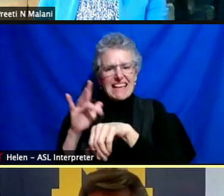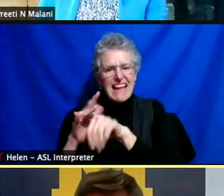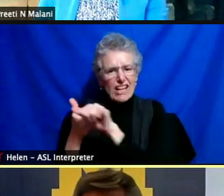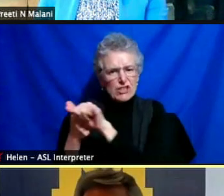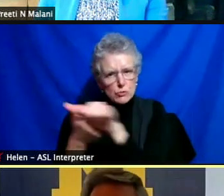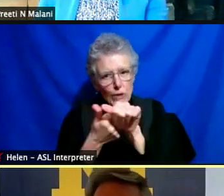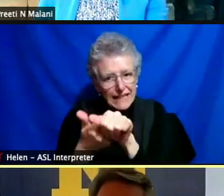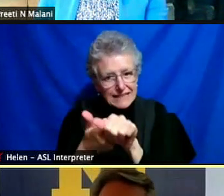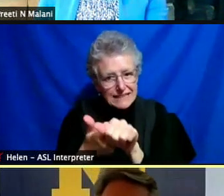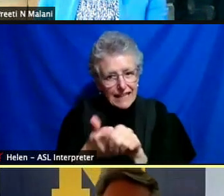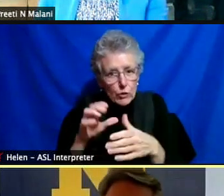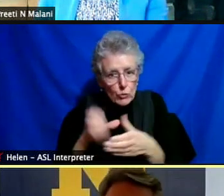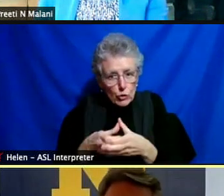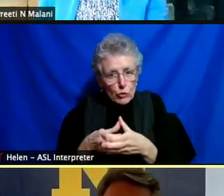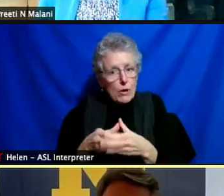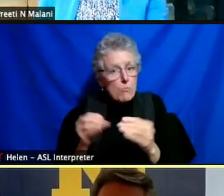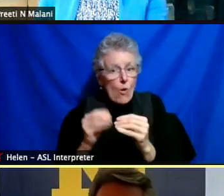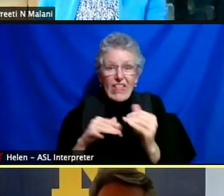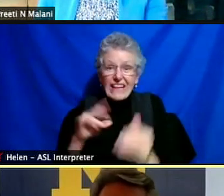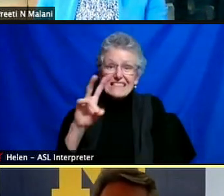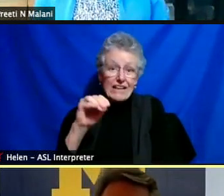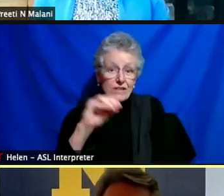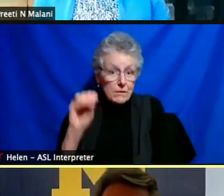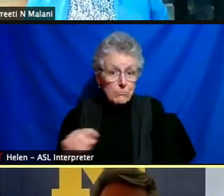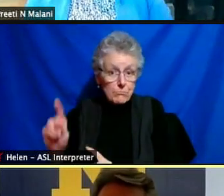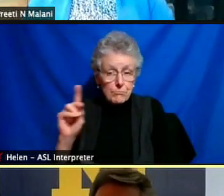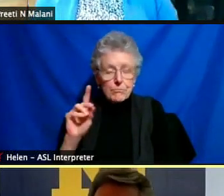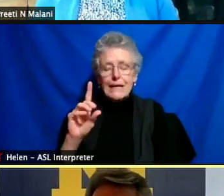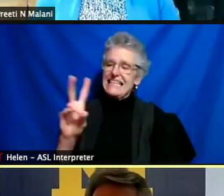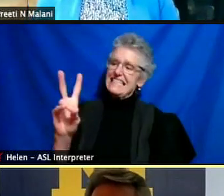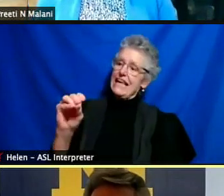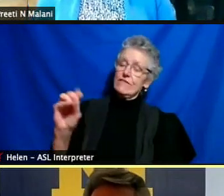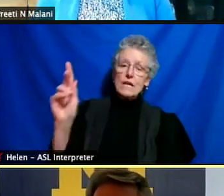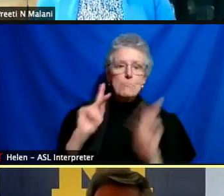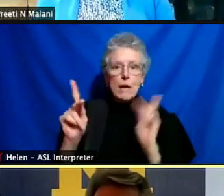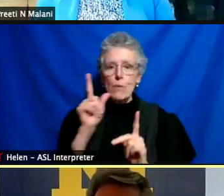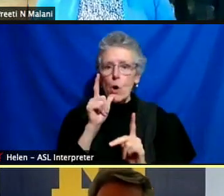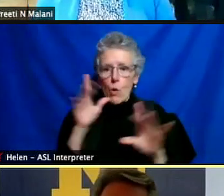of over 70 people that are really active and promptly identifying close contacts,